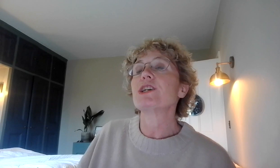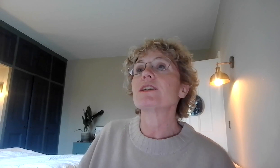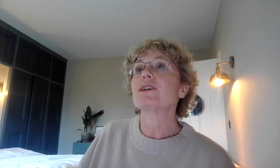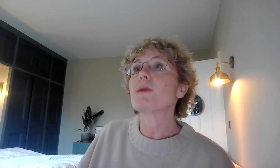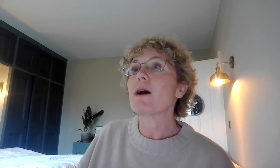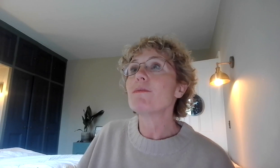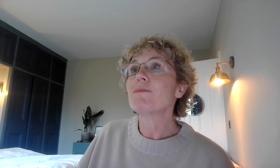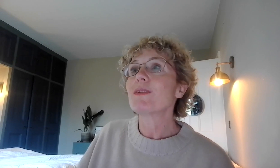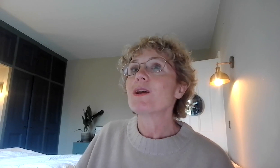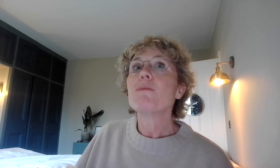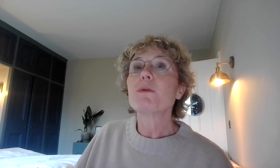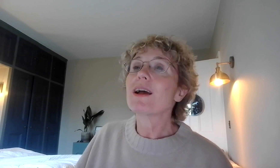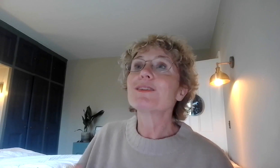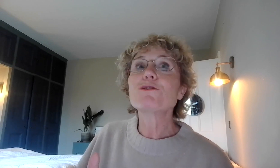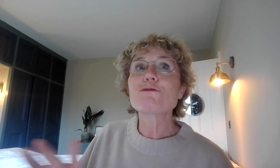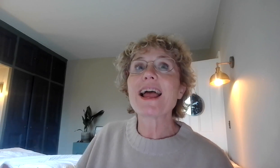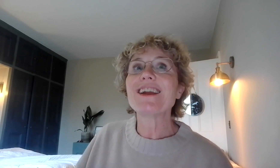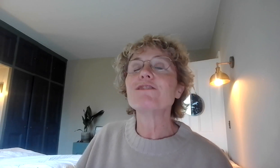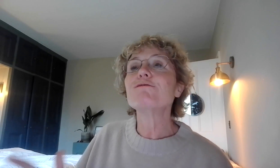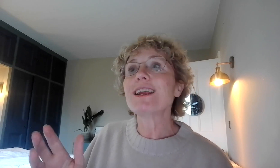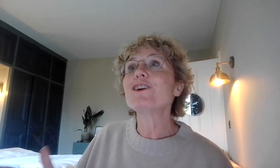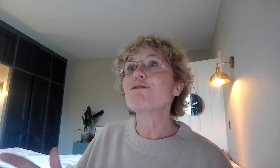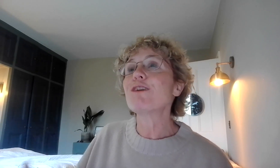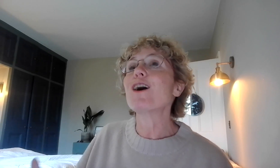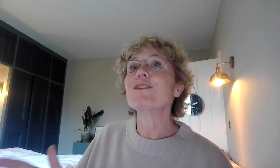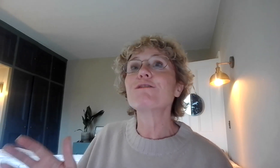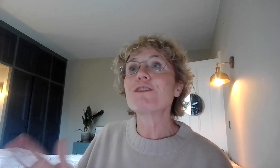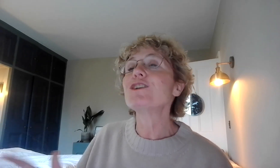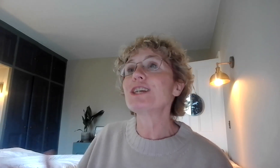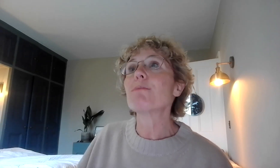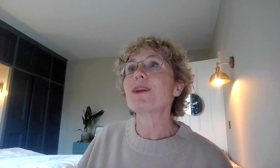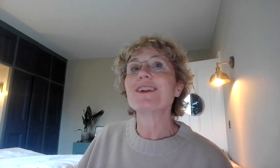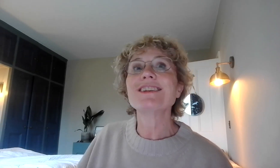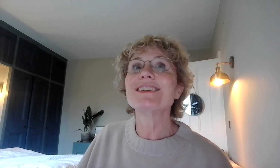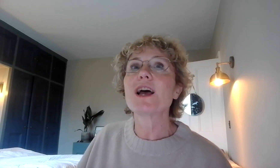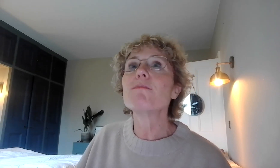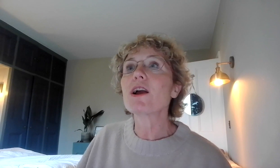budget as well. But we have some great and really good fun first champions.